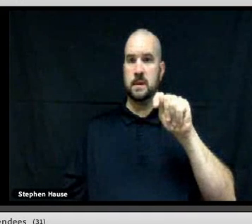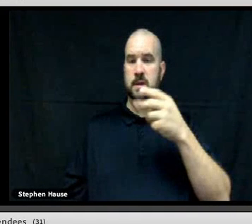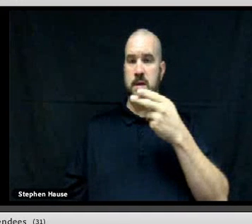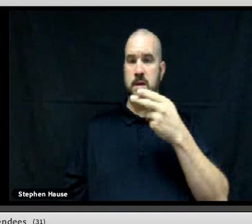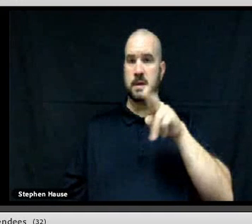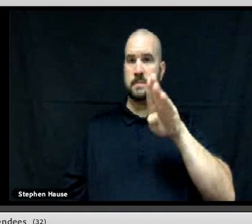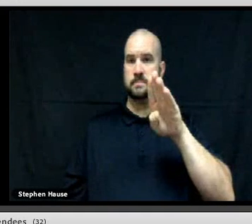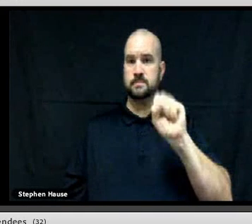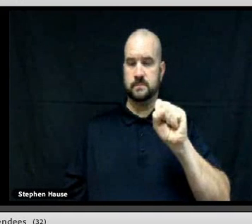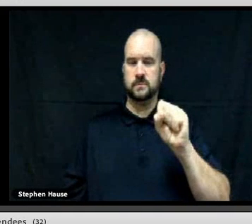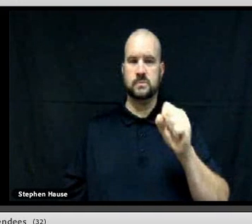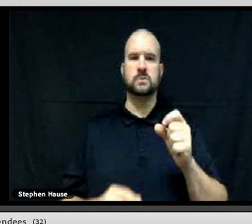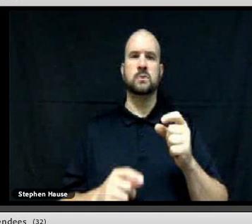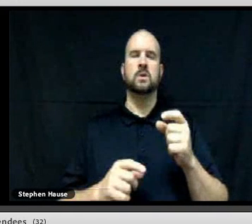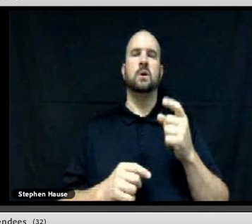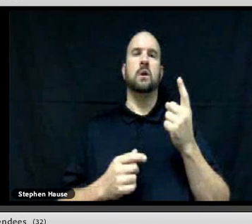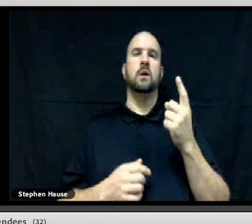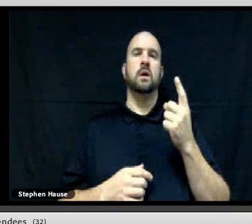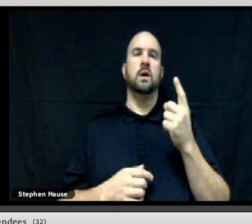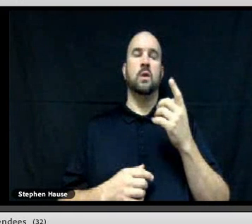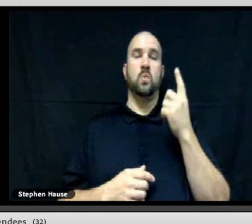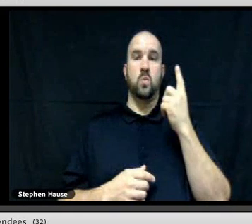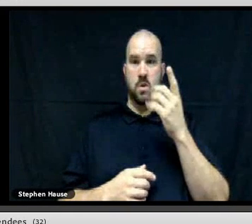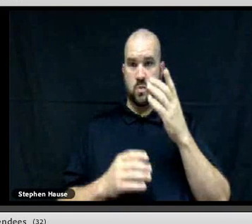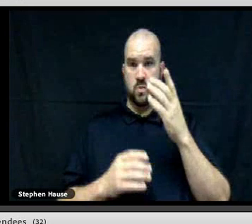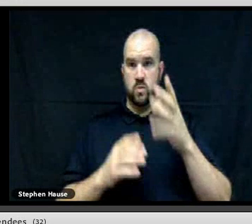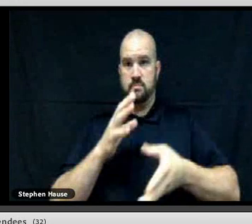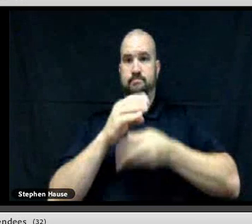is in progress to be added soon, um, this year.